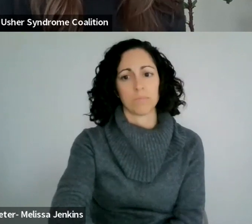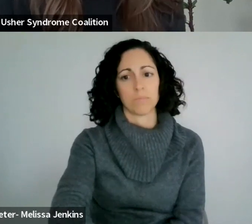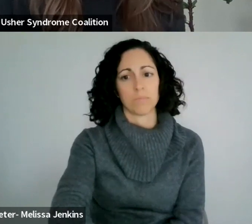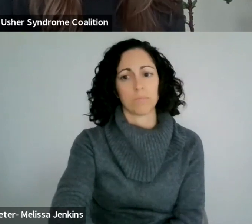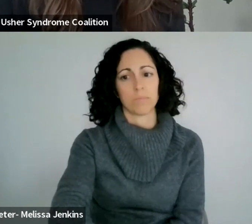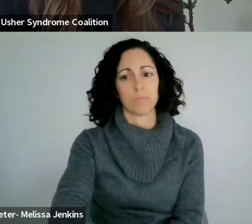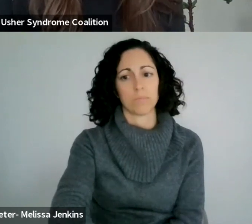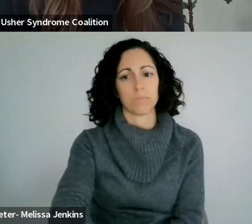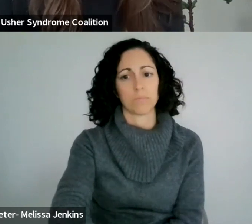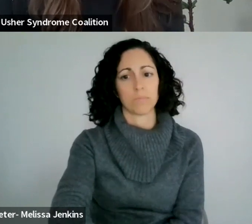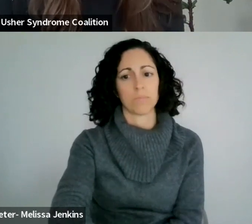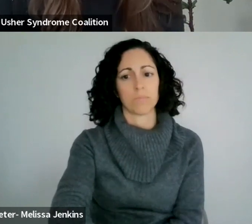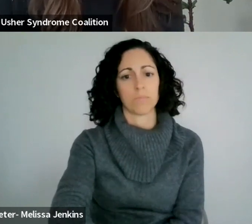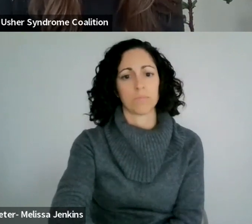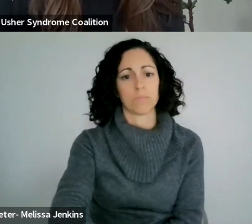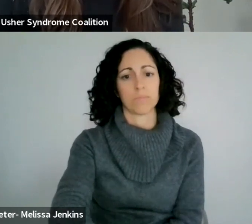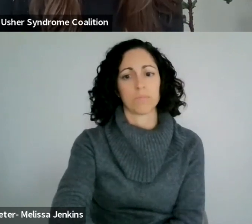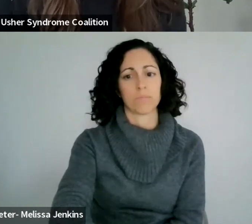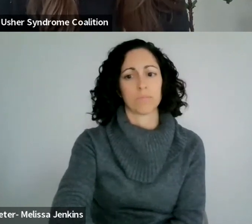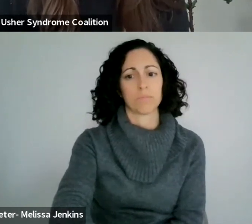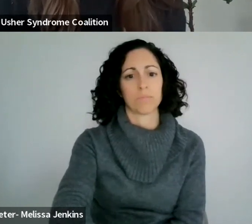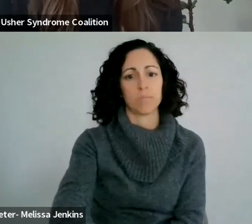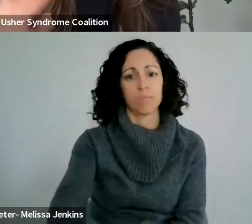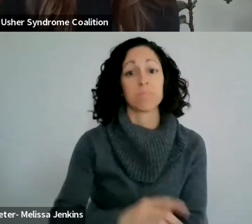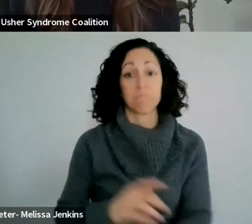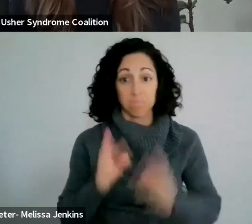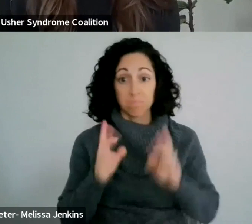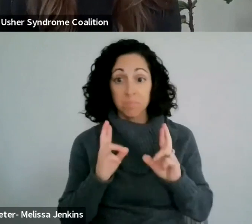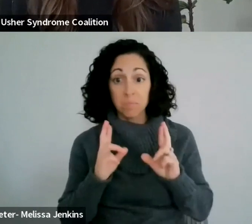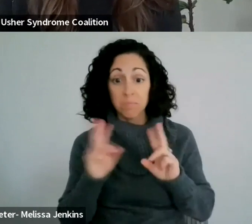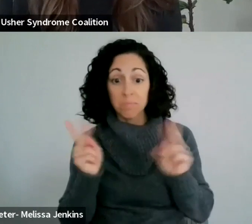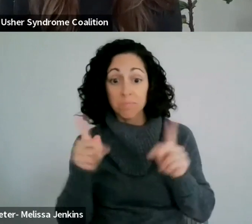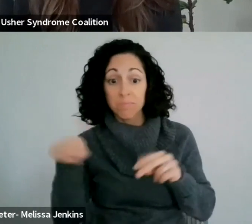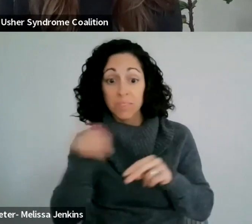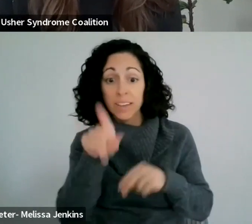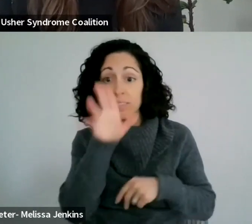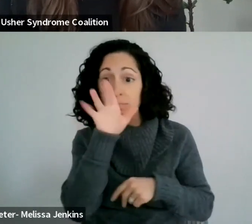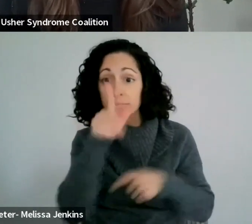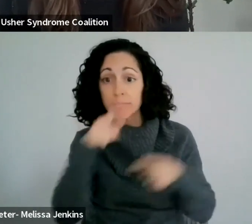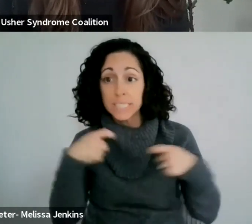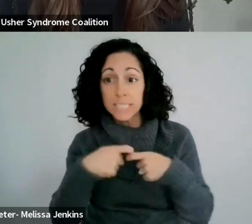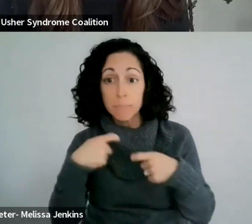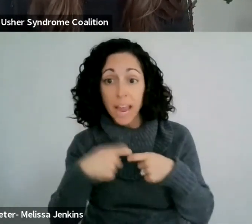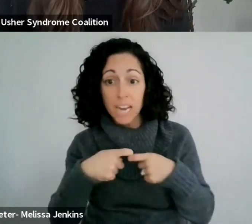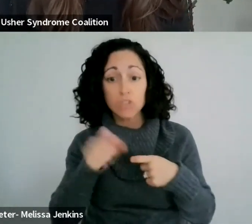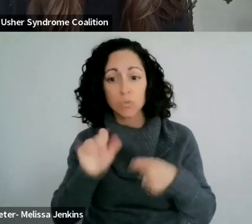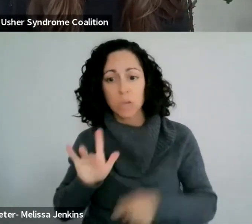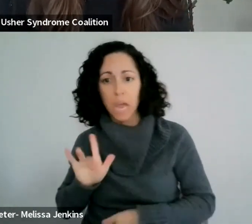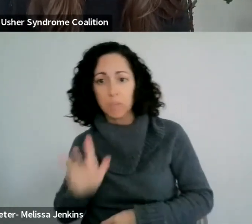[English]: OK, so hopefully our Spanish-speaking friends are jumping onto the Spanish audio right now.